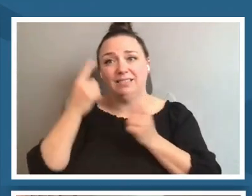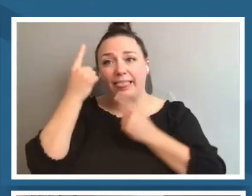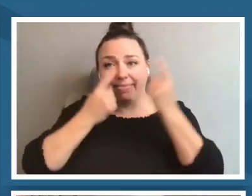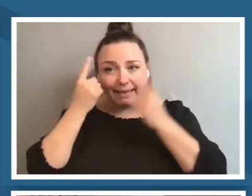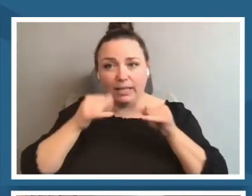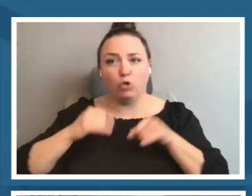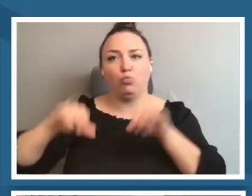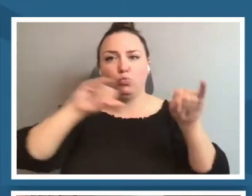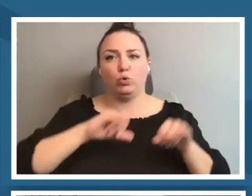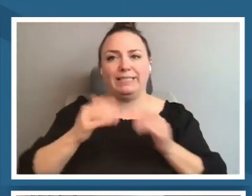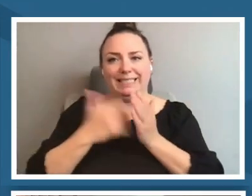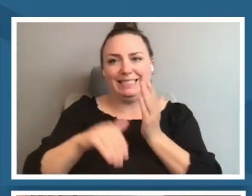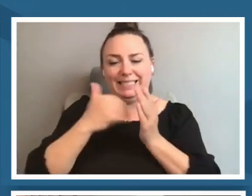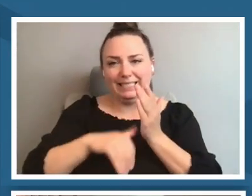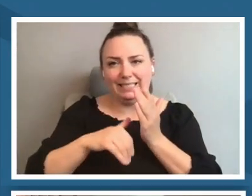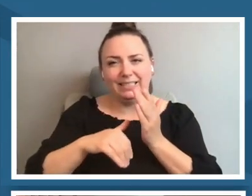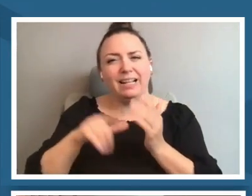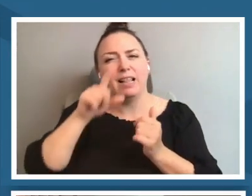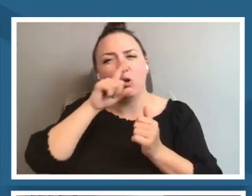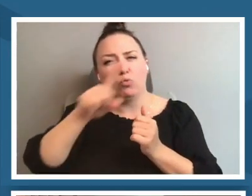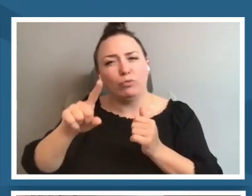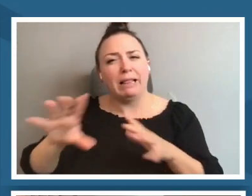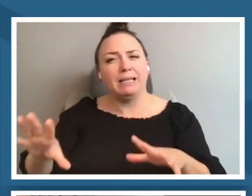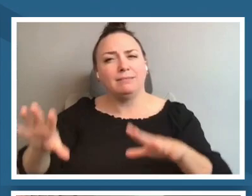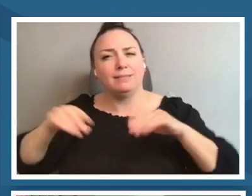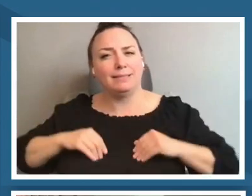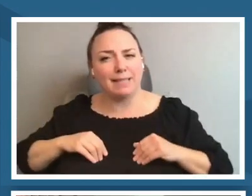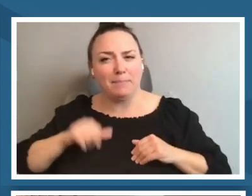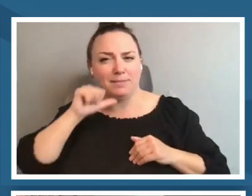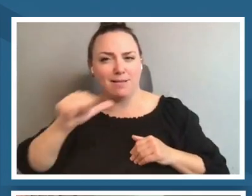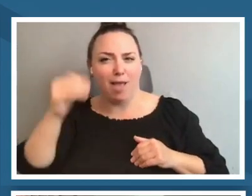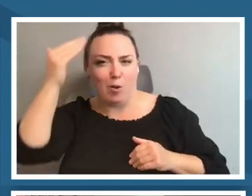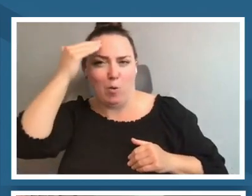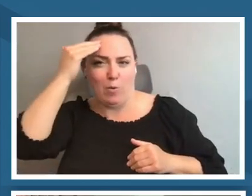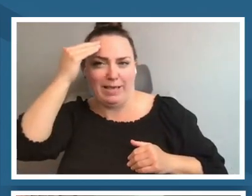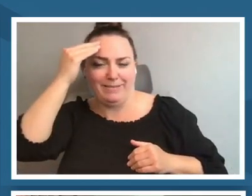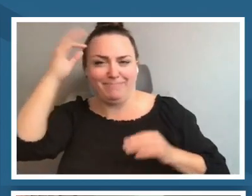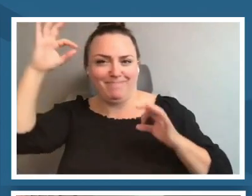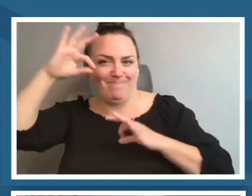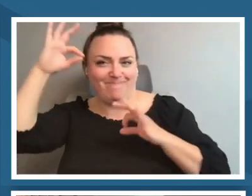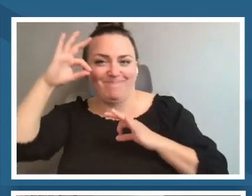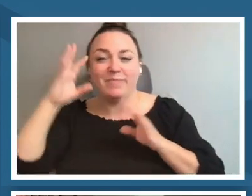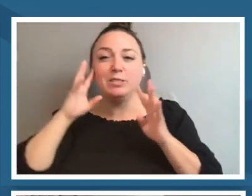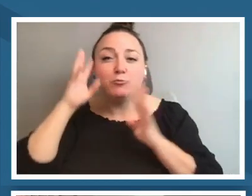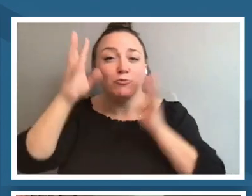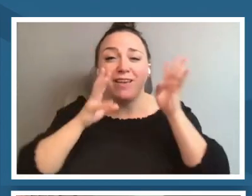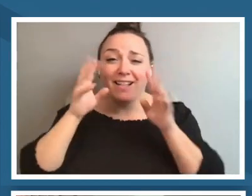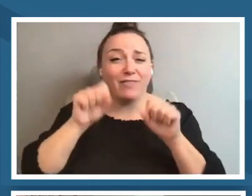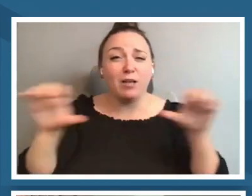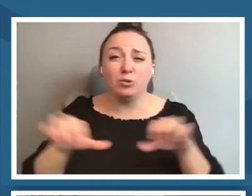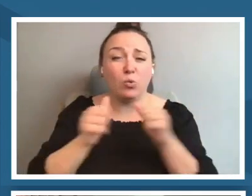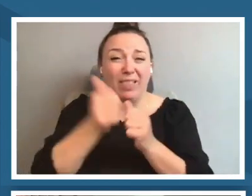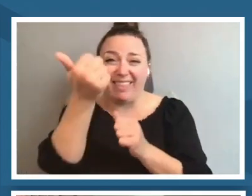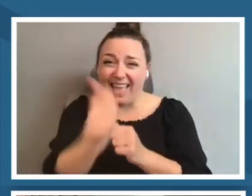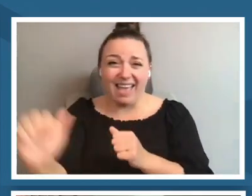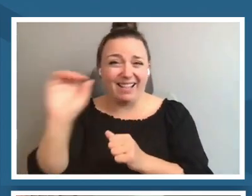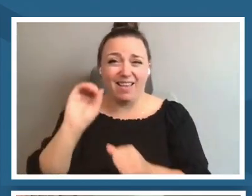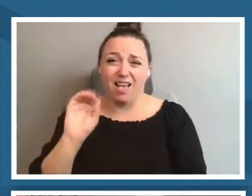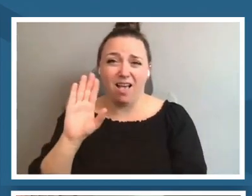leans into not knowing it is creative you can do it with any sort of object and